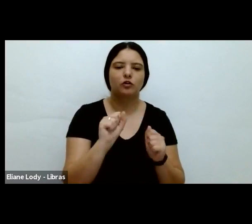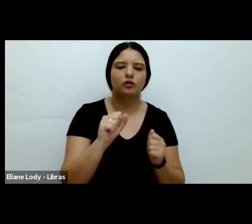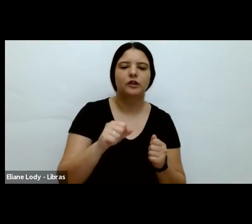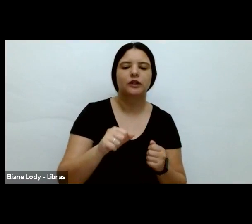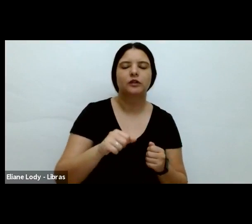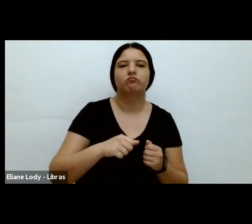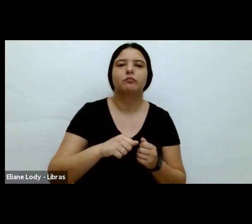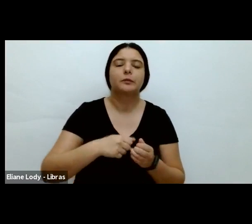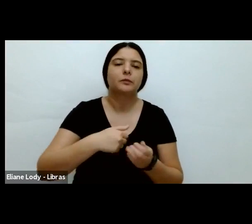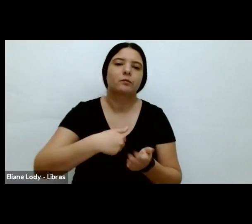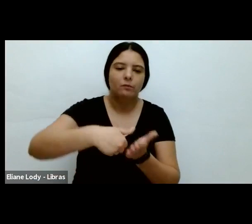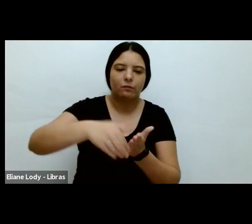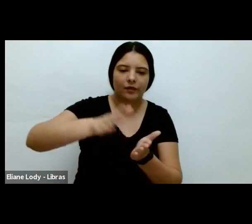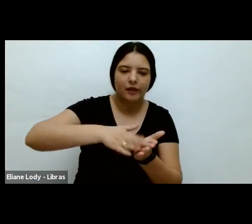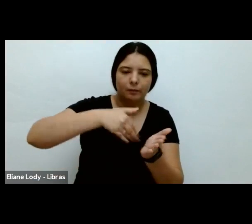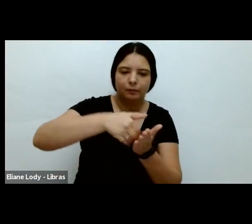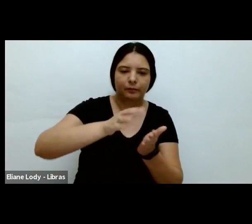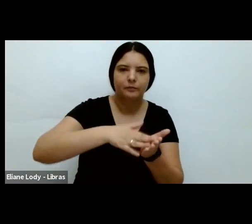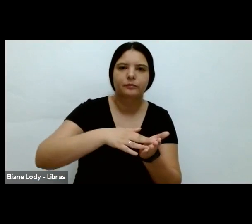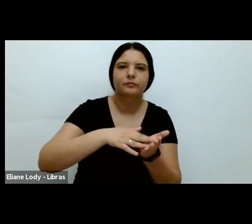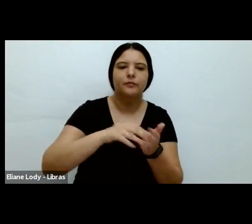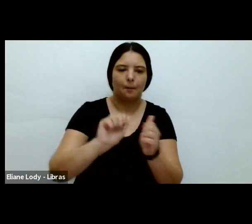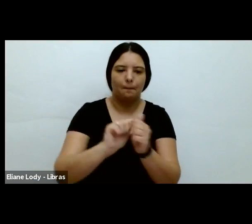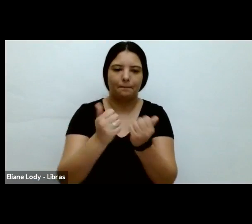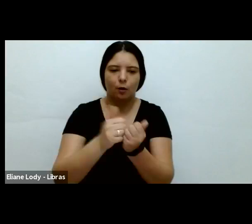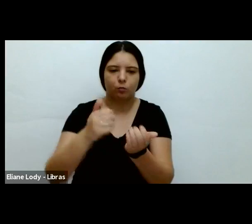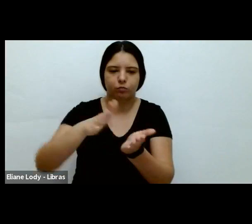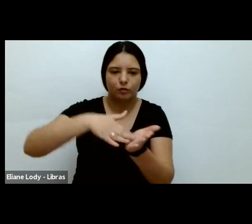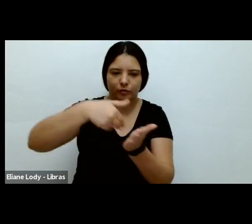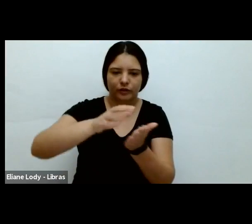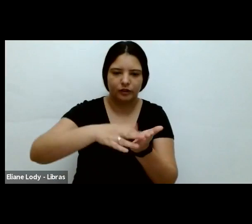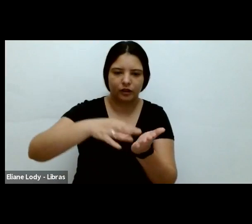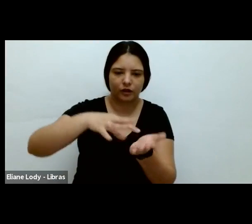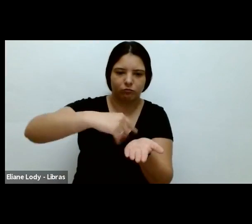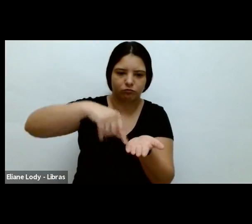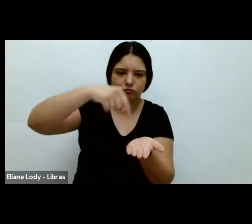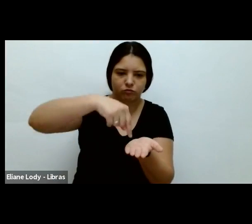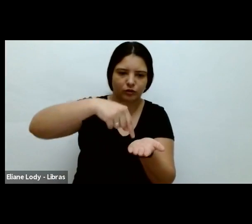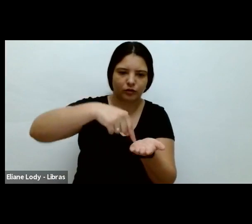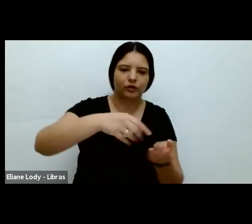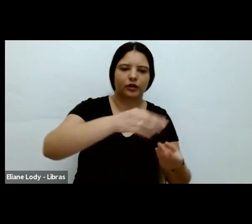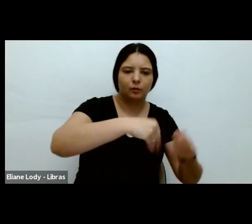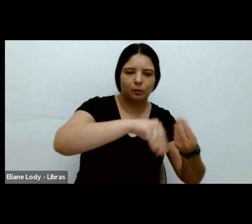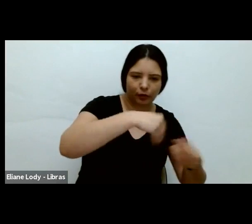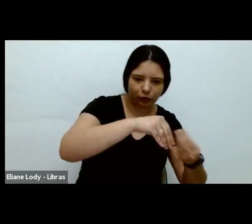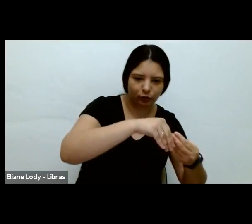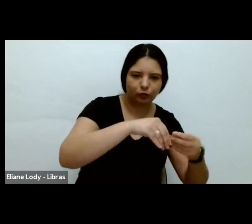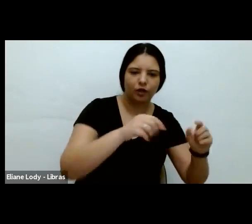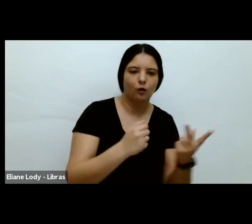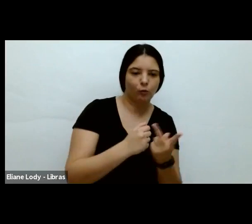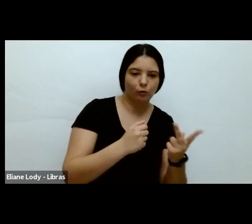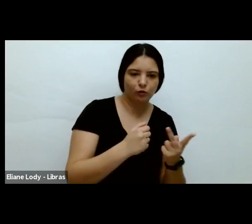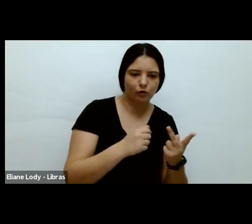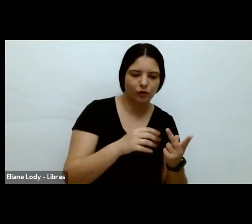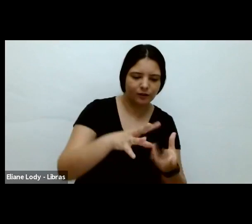So, actually. , this was the first , this was the first and Come to me this was the first and come to us all us all with the role